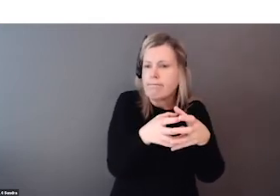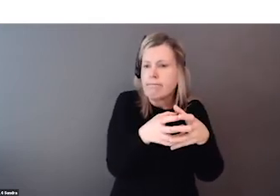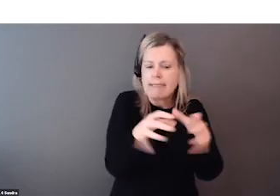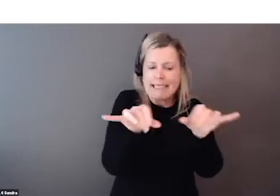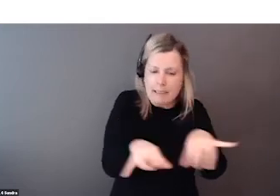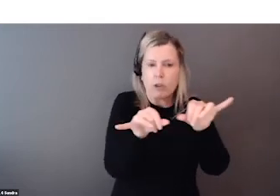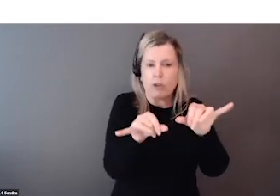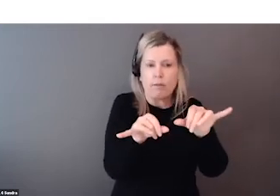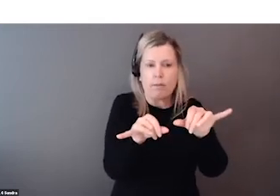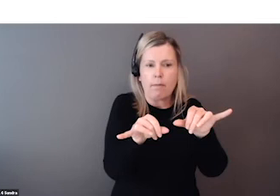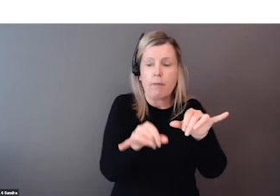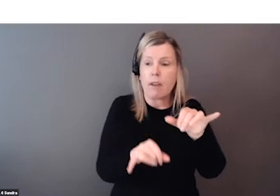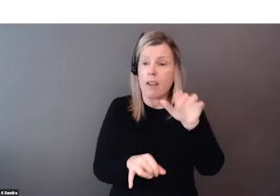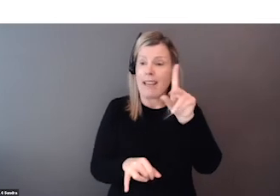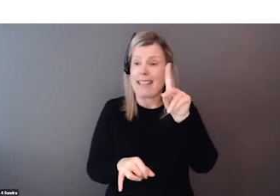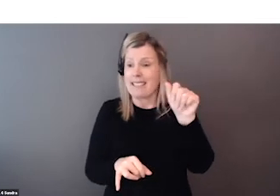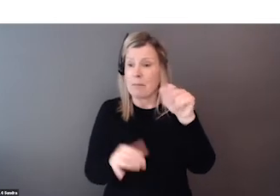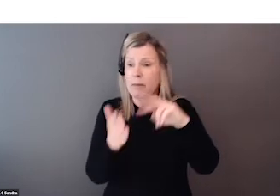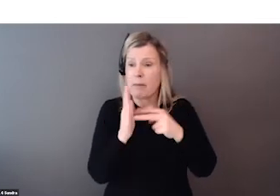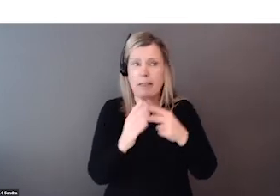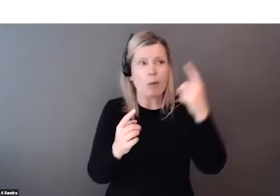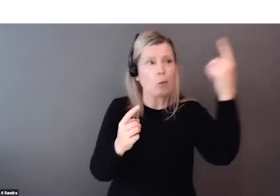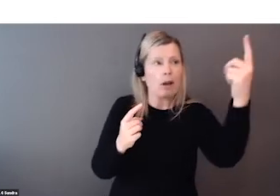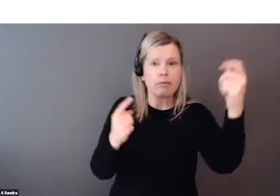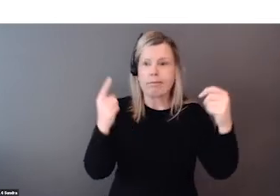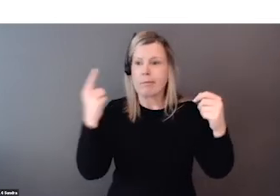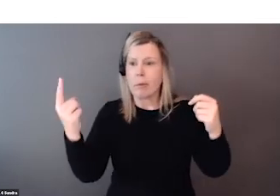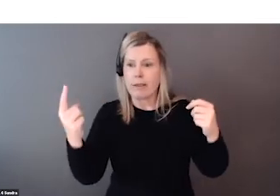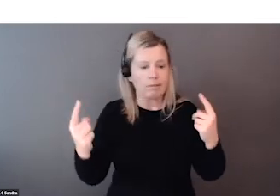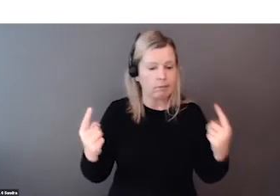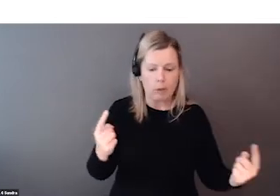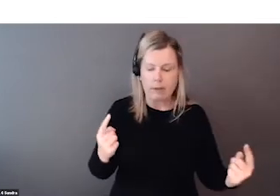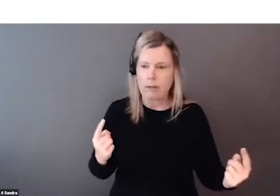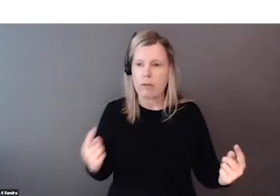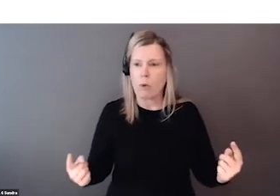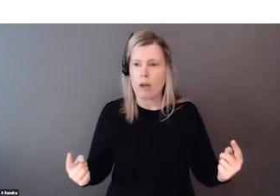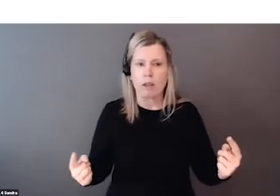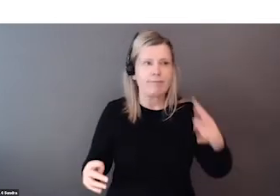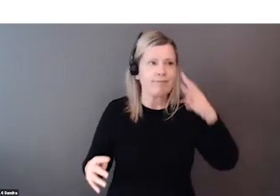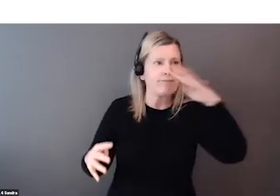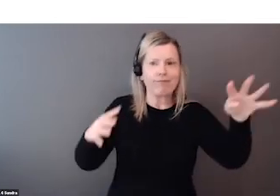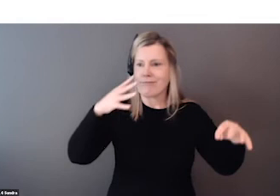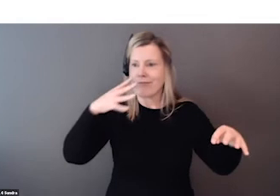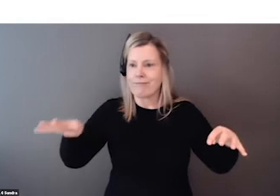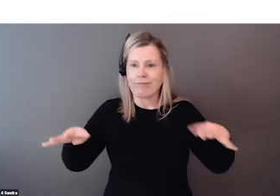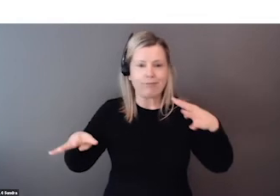Disability often means you are a sample size of one. Your data will likely be eliminated or overwhelmed.